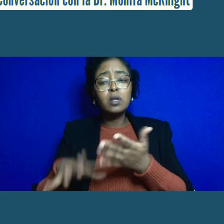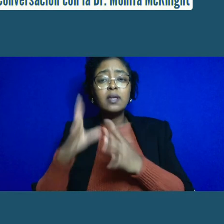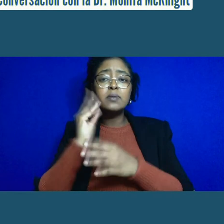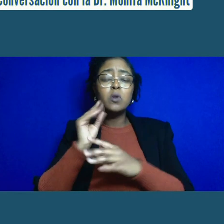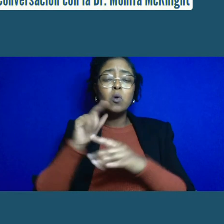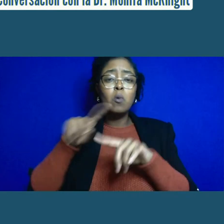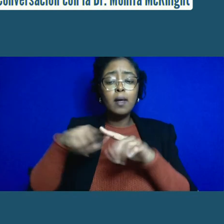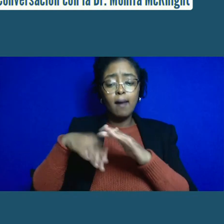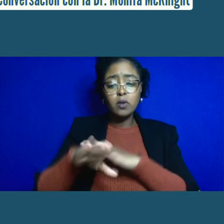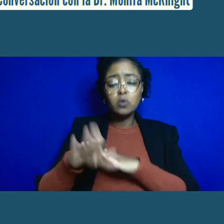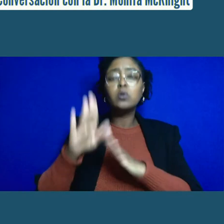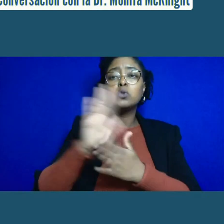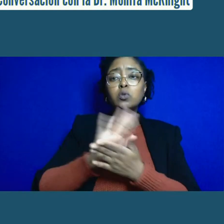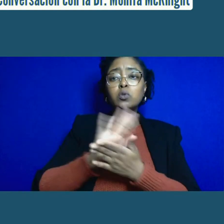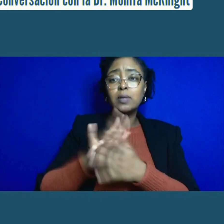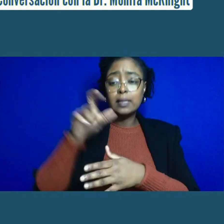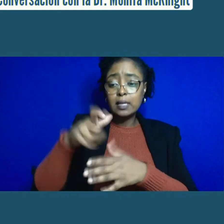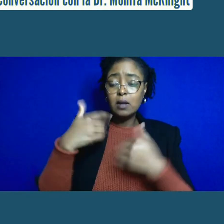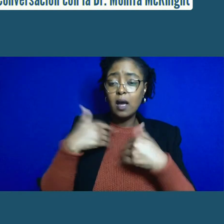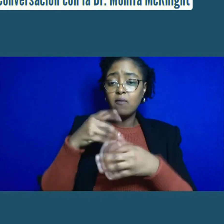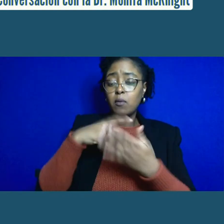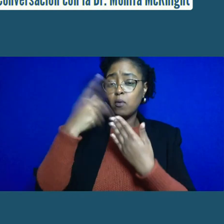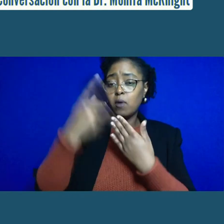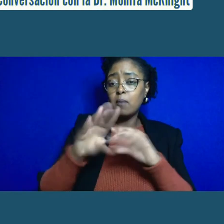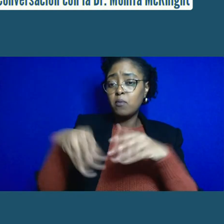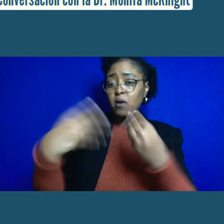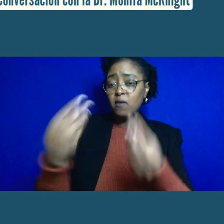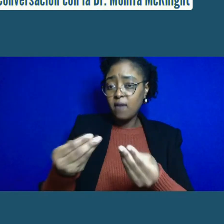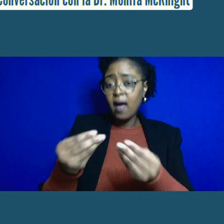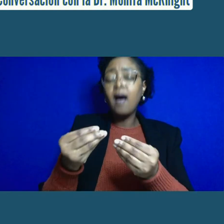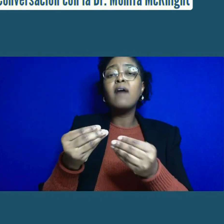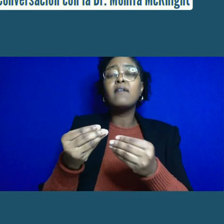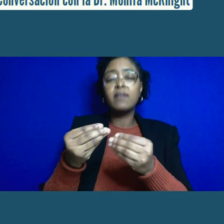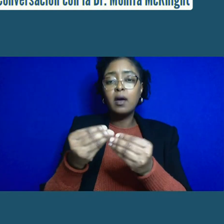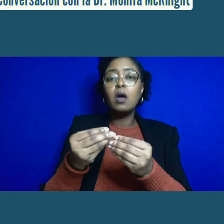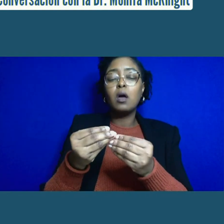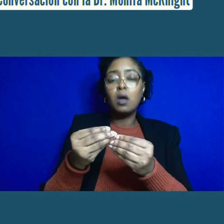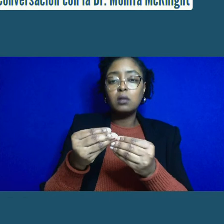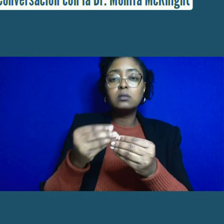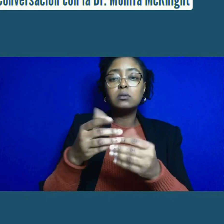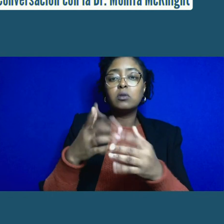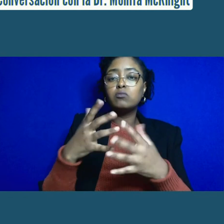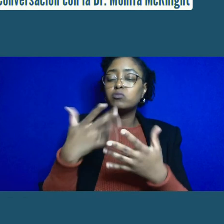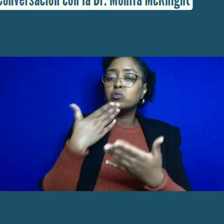they come into our schools, knowing that they need to have a program that gives them access